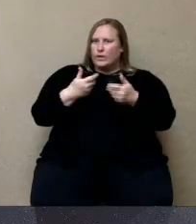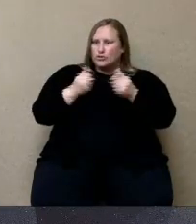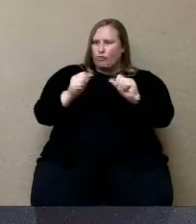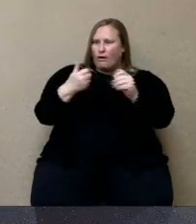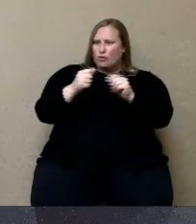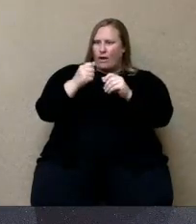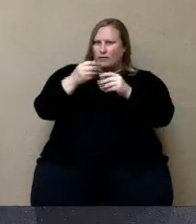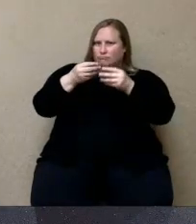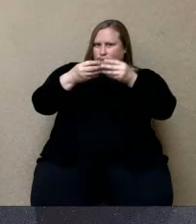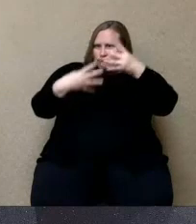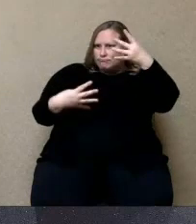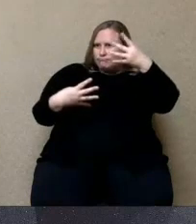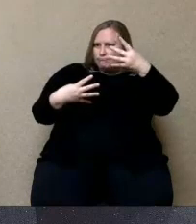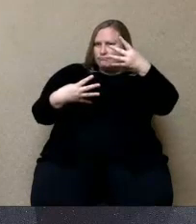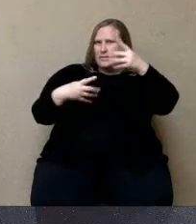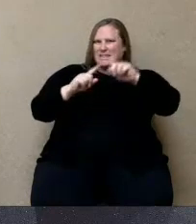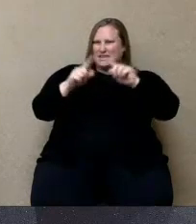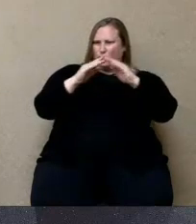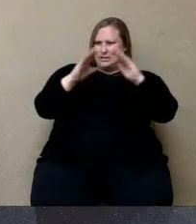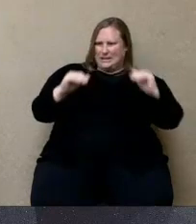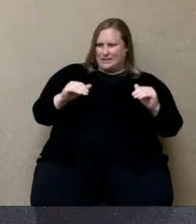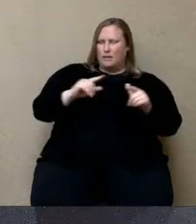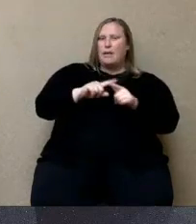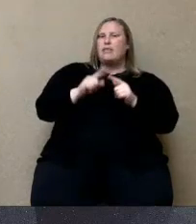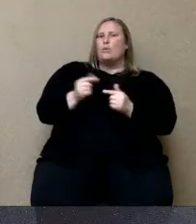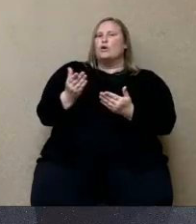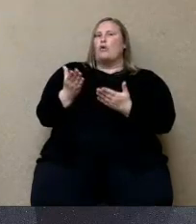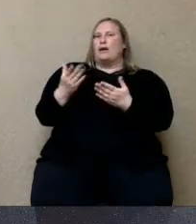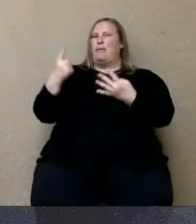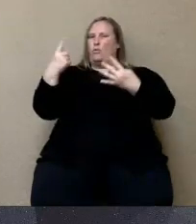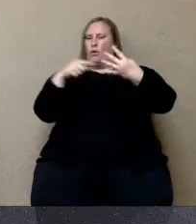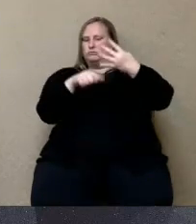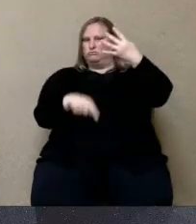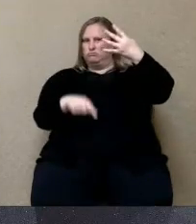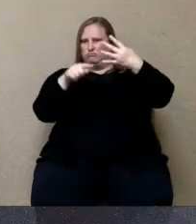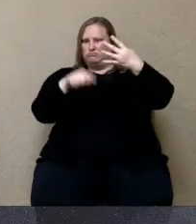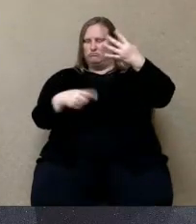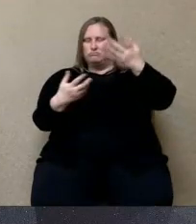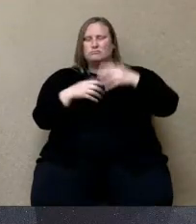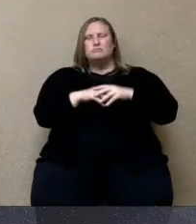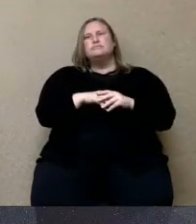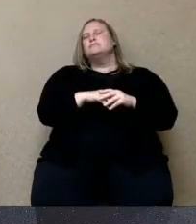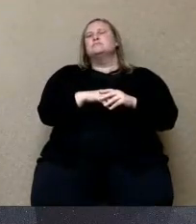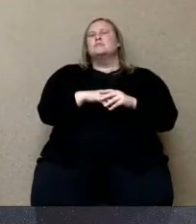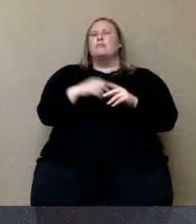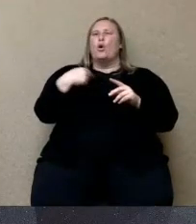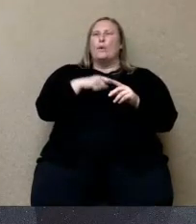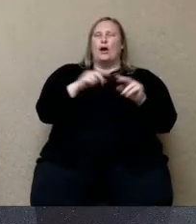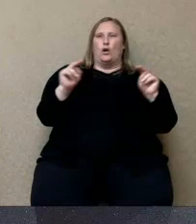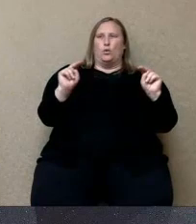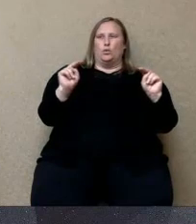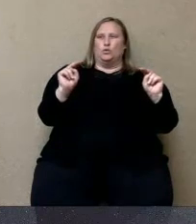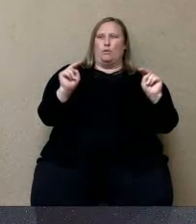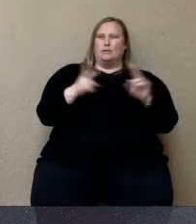the determination that that one was appropriate. So, I think that's one thing, too, that is important to